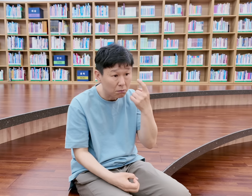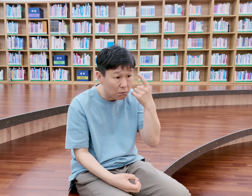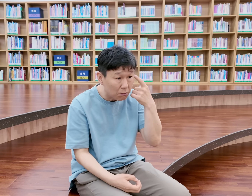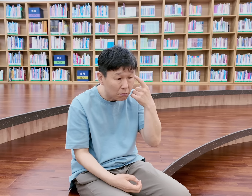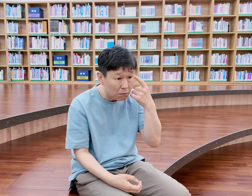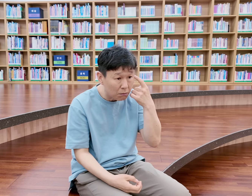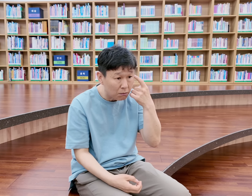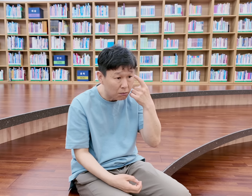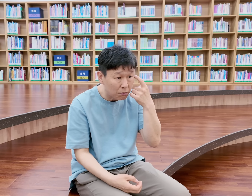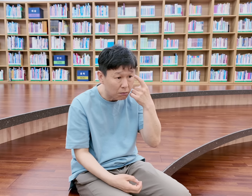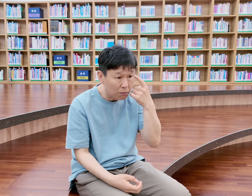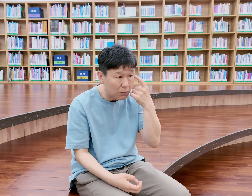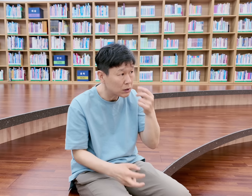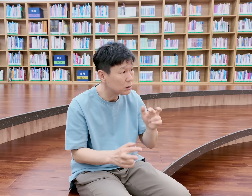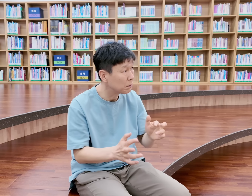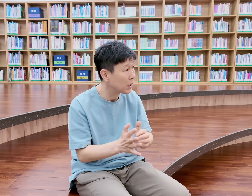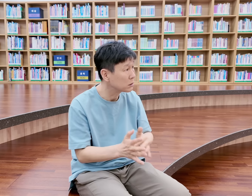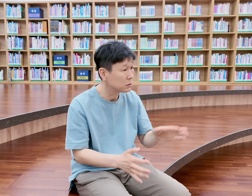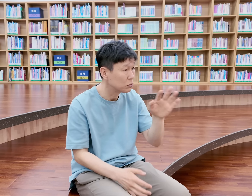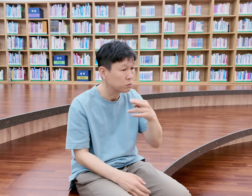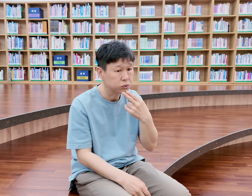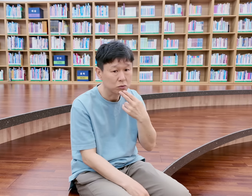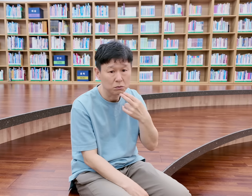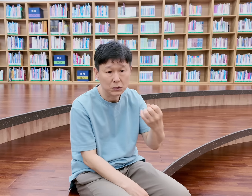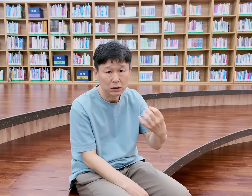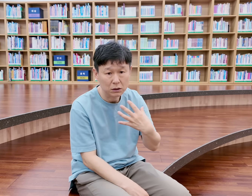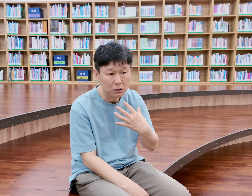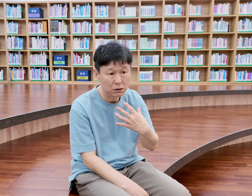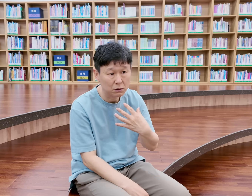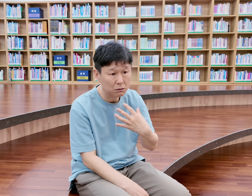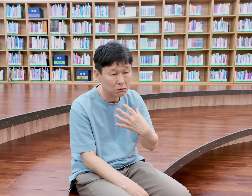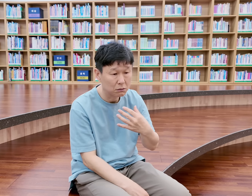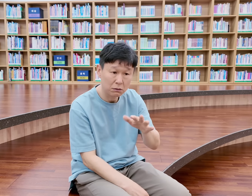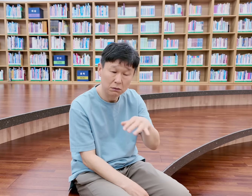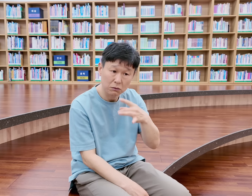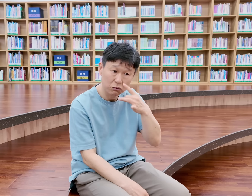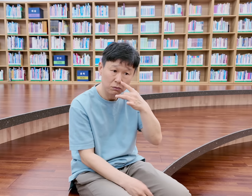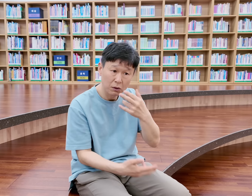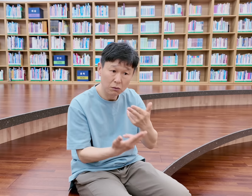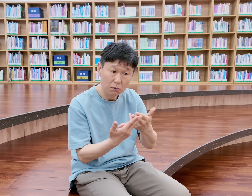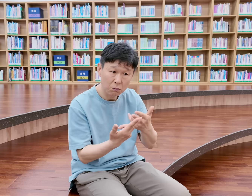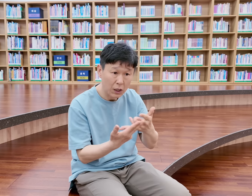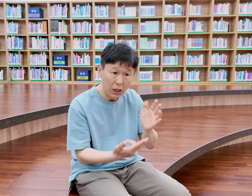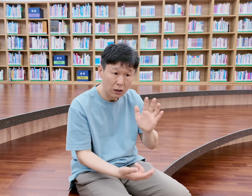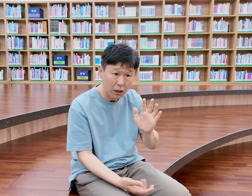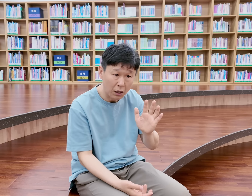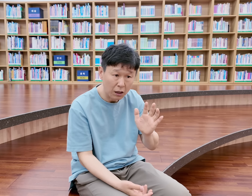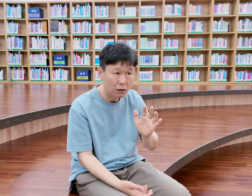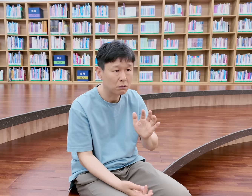When I asked why, he said he had never experienced anything like this before. I asked him if he was going to the association and